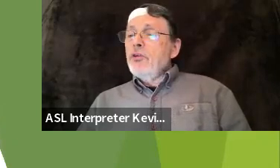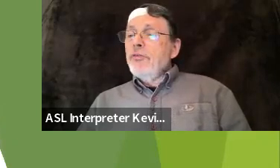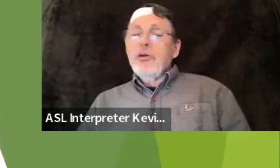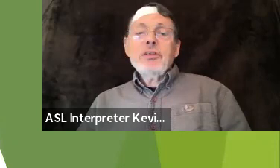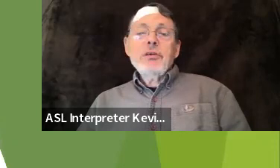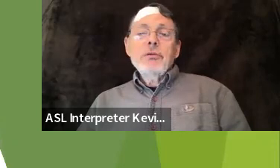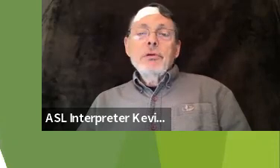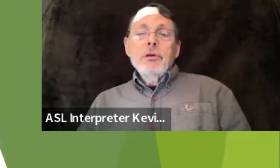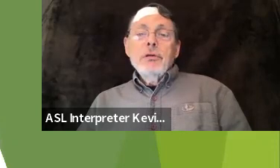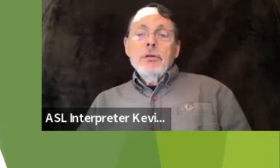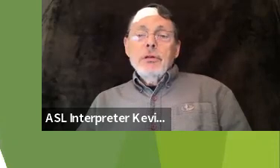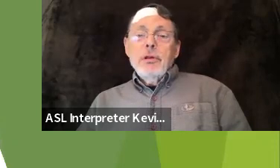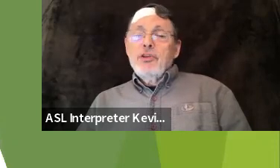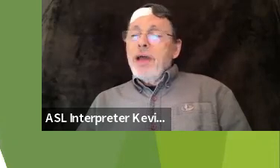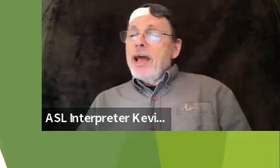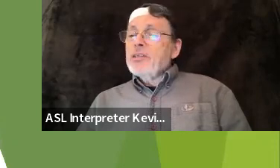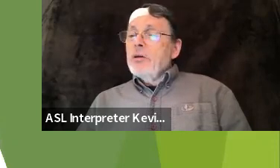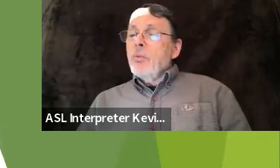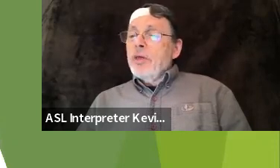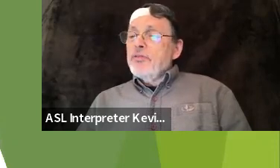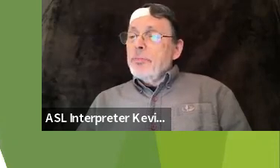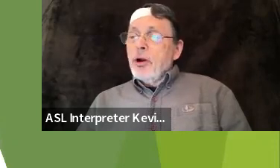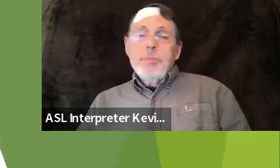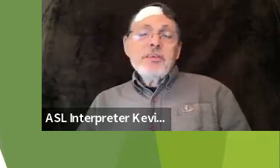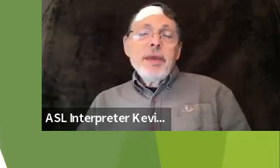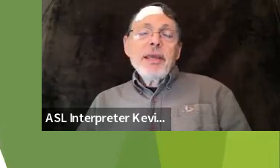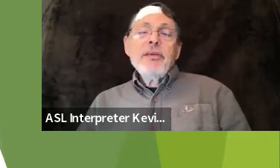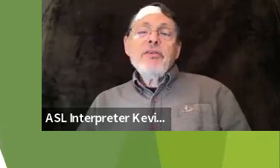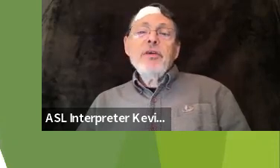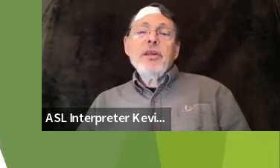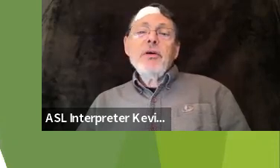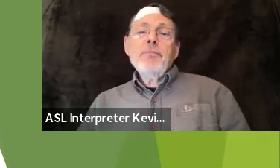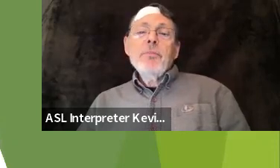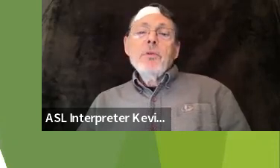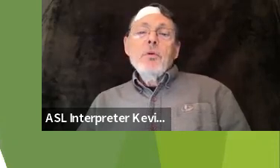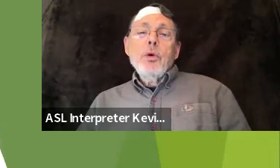So first you have to ask... what is the purpose of making this video?